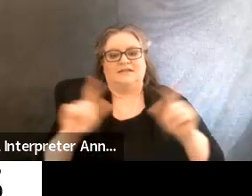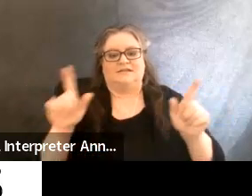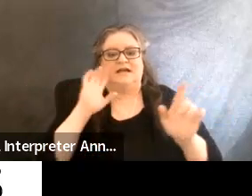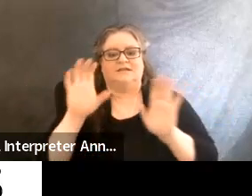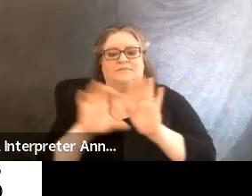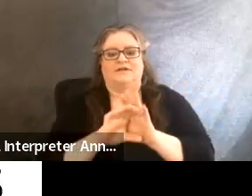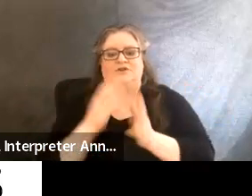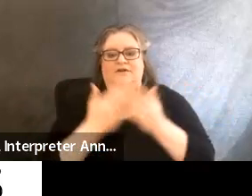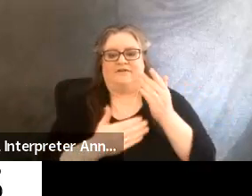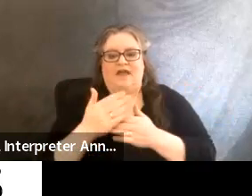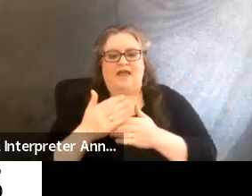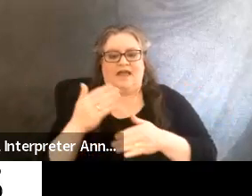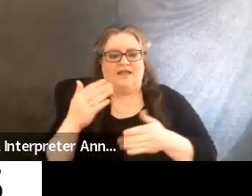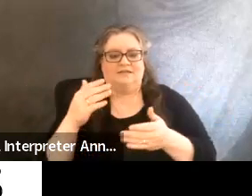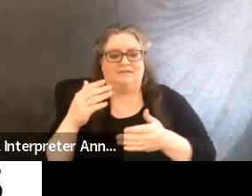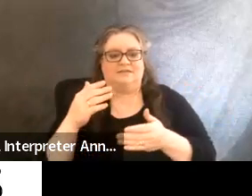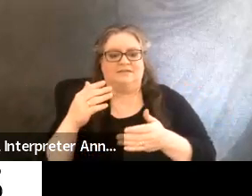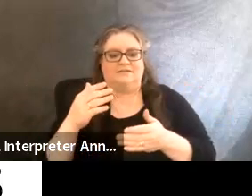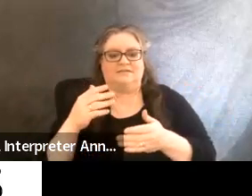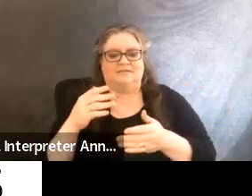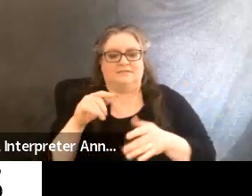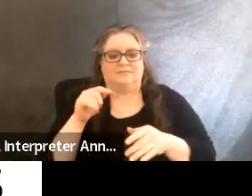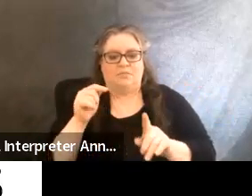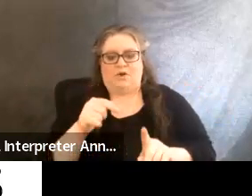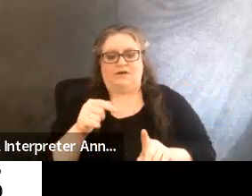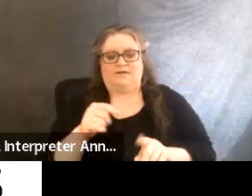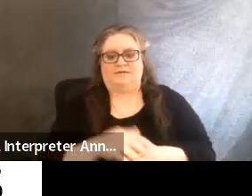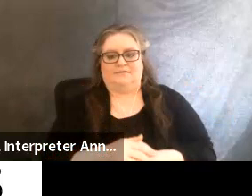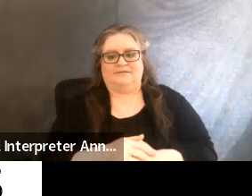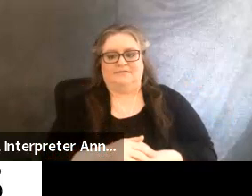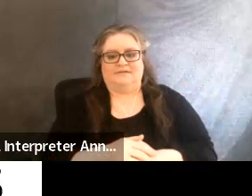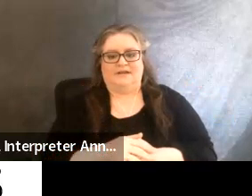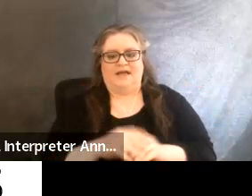of a hand pointing at a tablet device